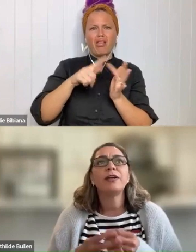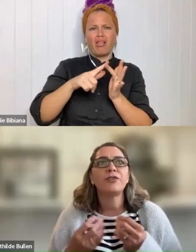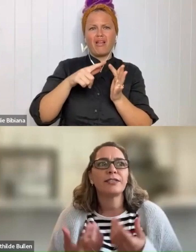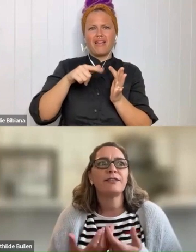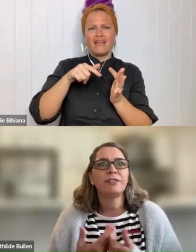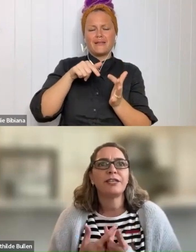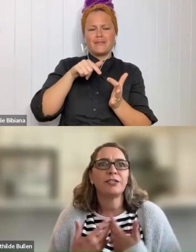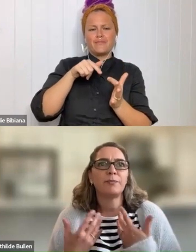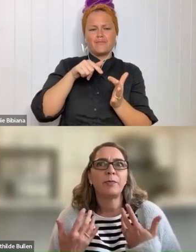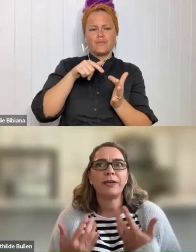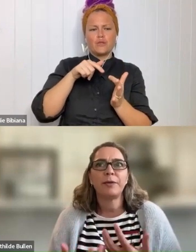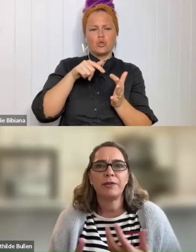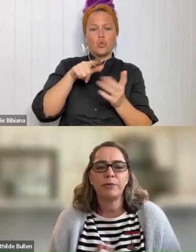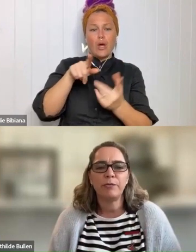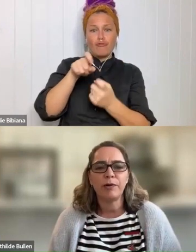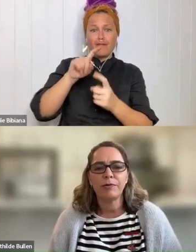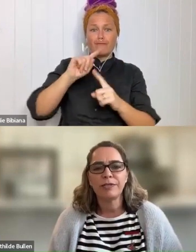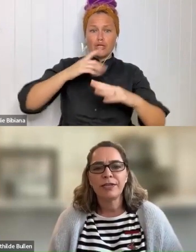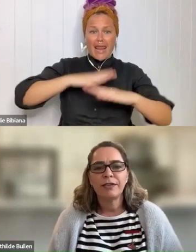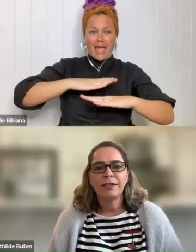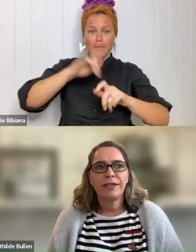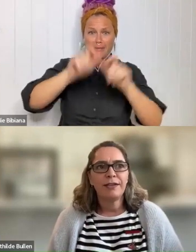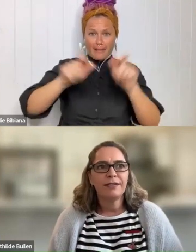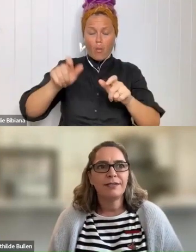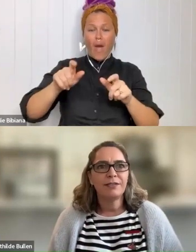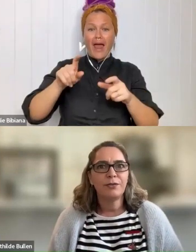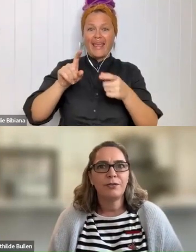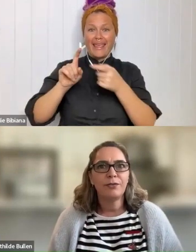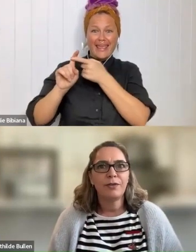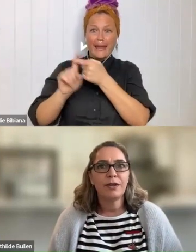attracting First Nations people and keeping them in roles, is to